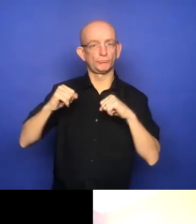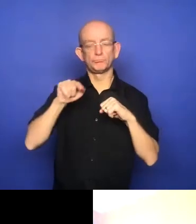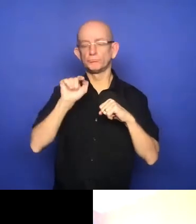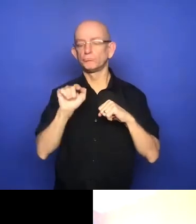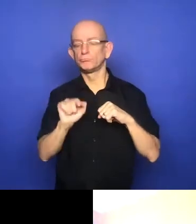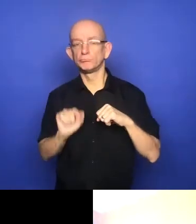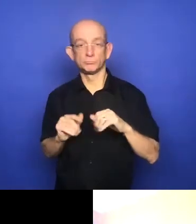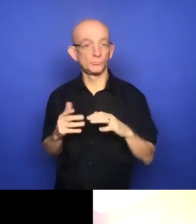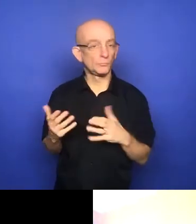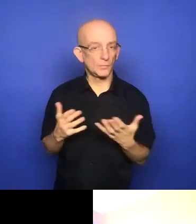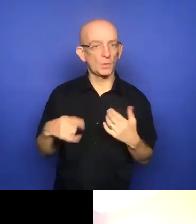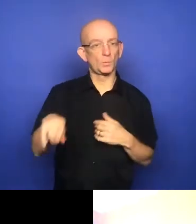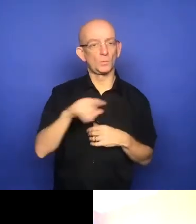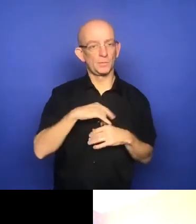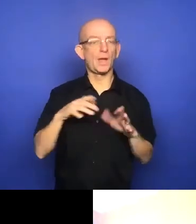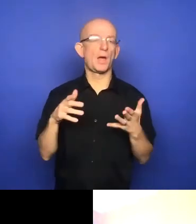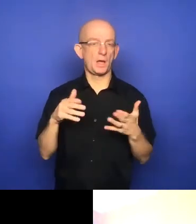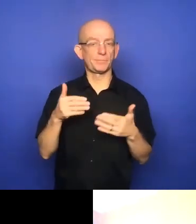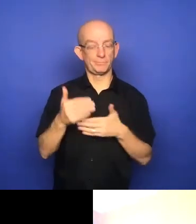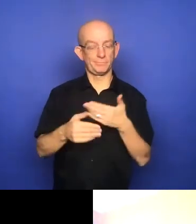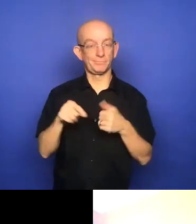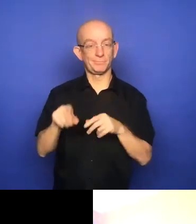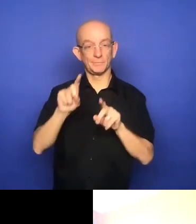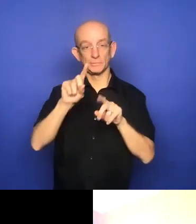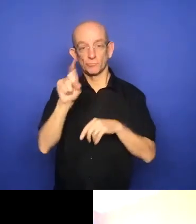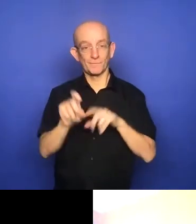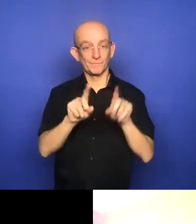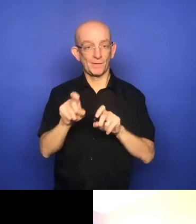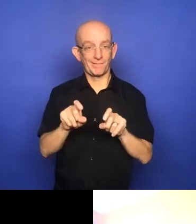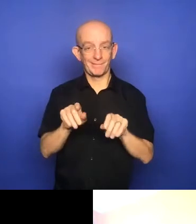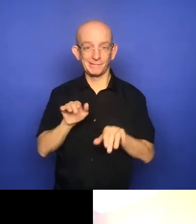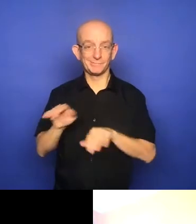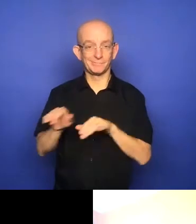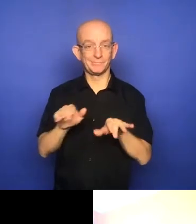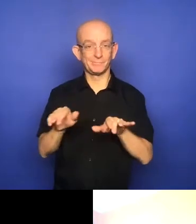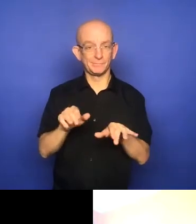are also going to conduct a survey to be able